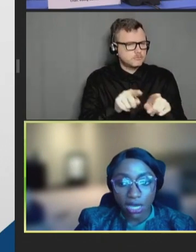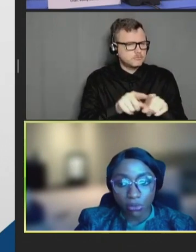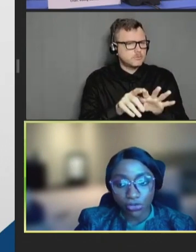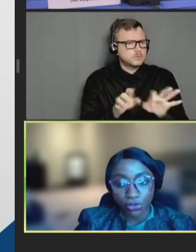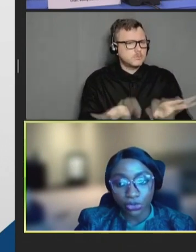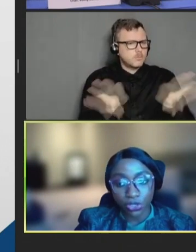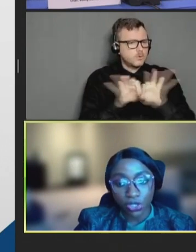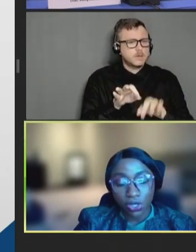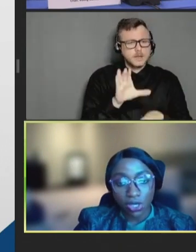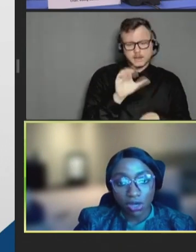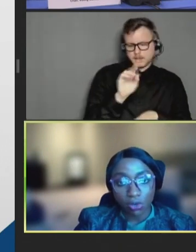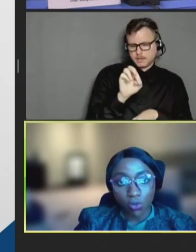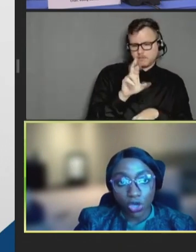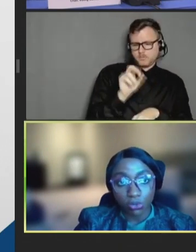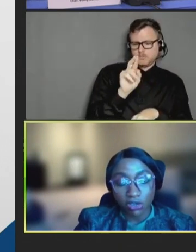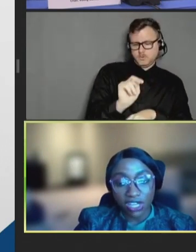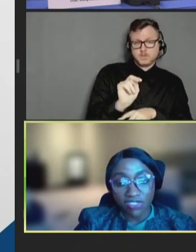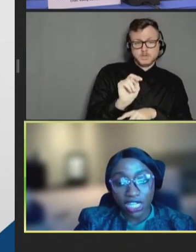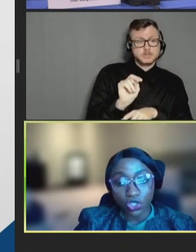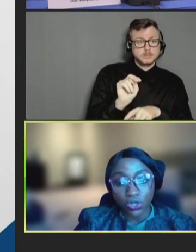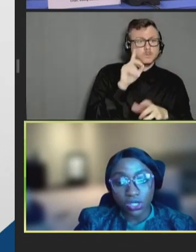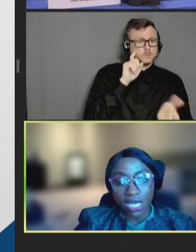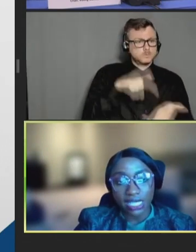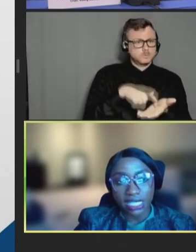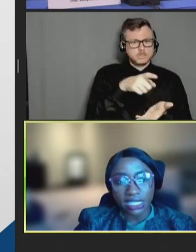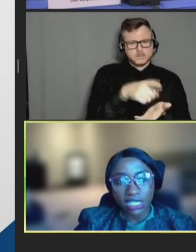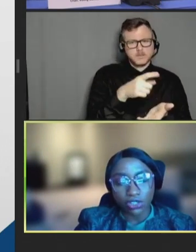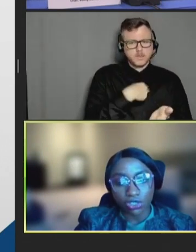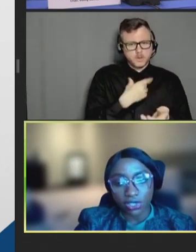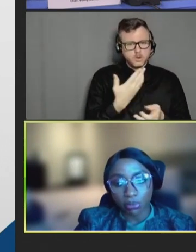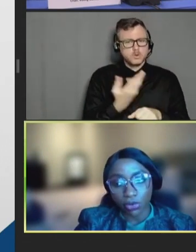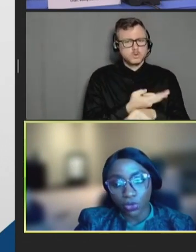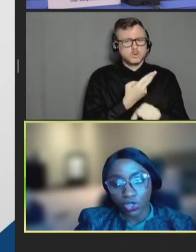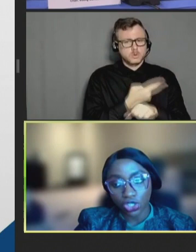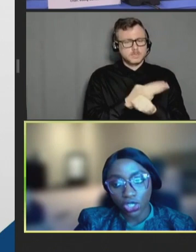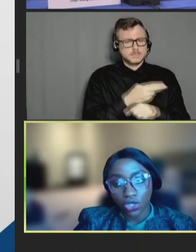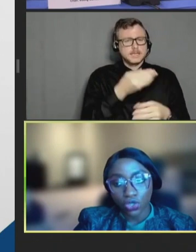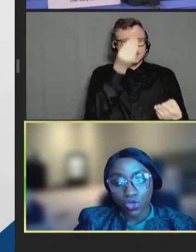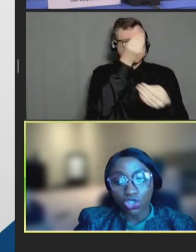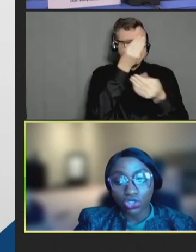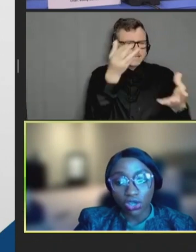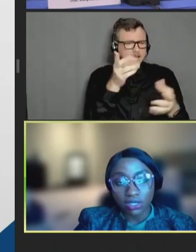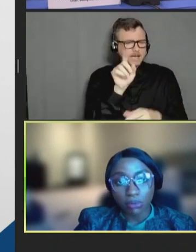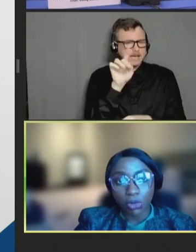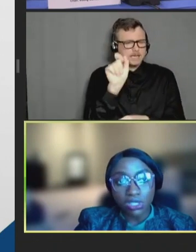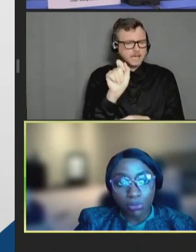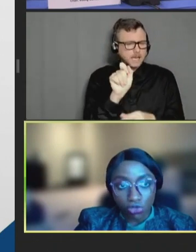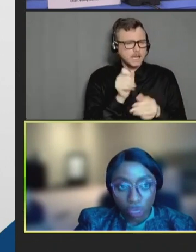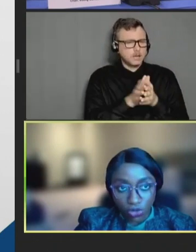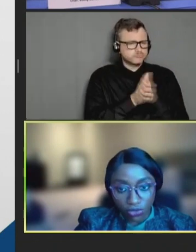in Cameroon, we observed that they have utilized a data-driven approach to conduct multiple rounds